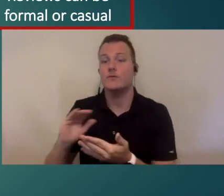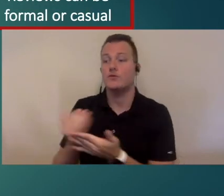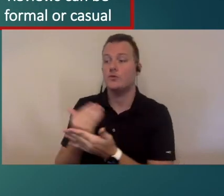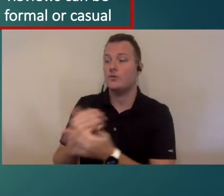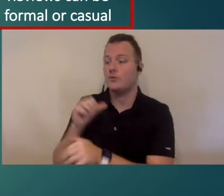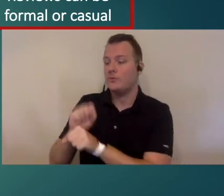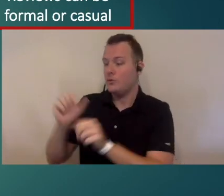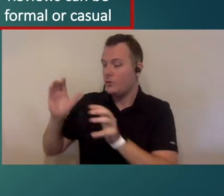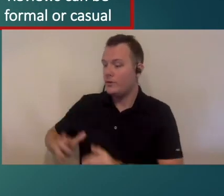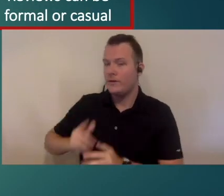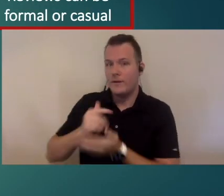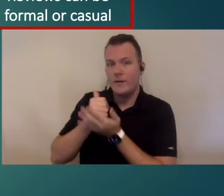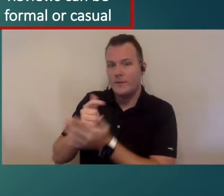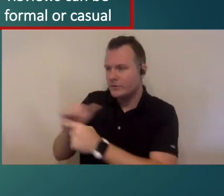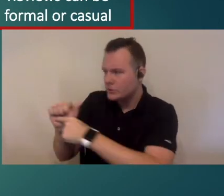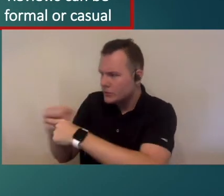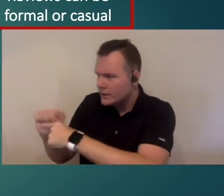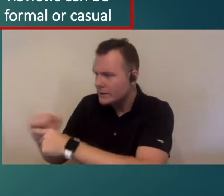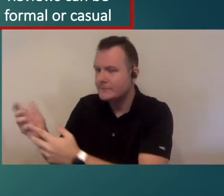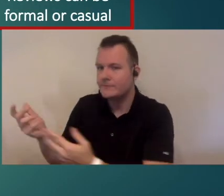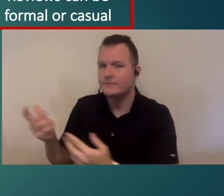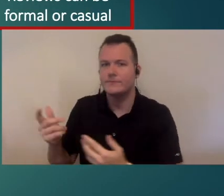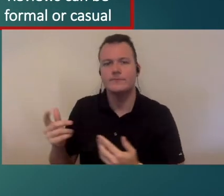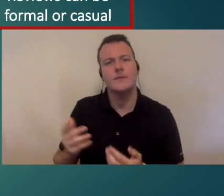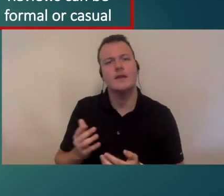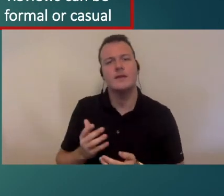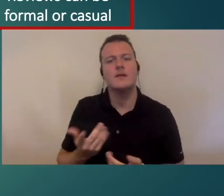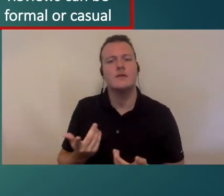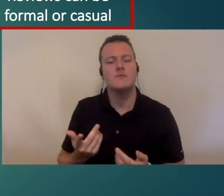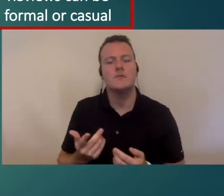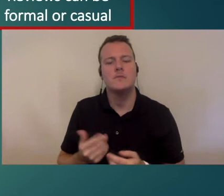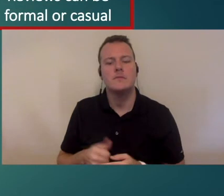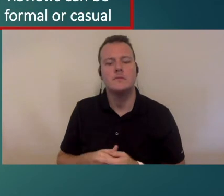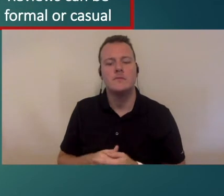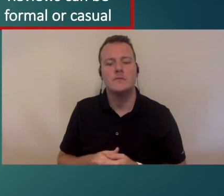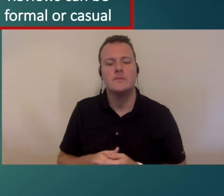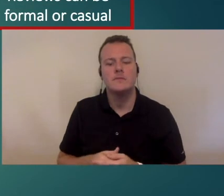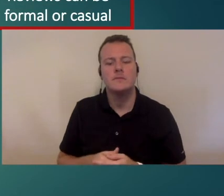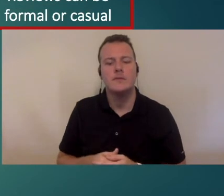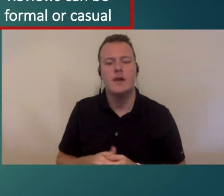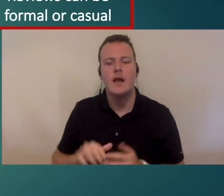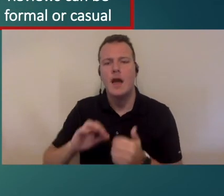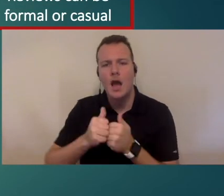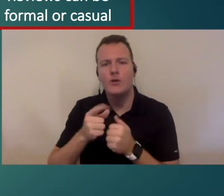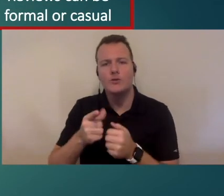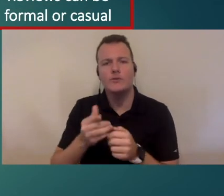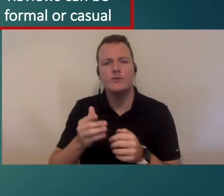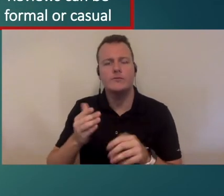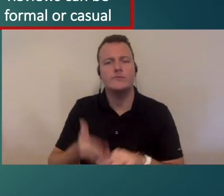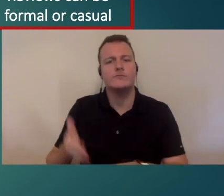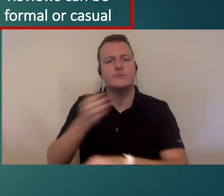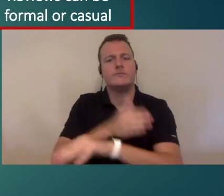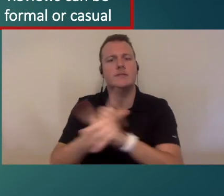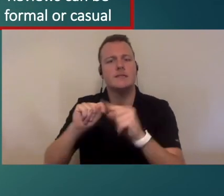you helped train, concrete things you've done to improve teamwork, morale, culture.